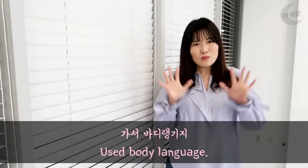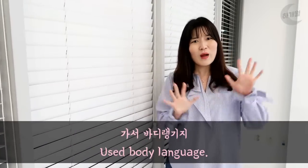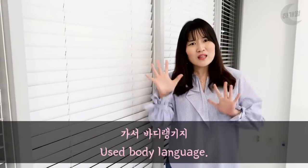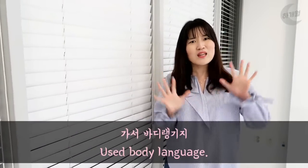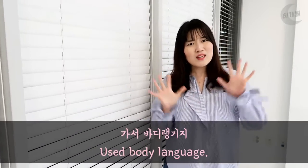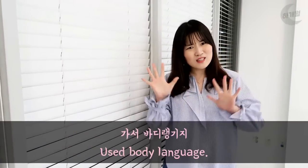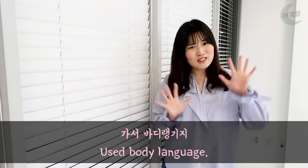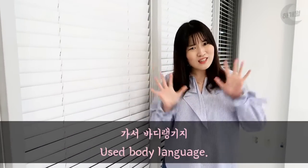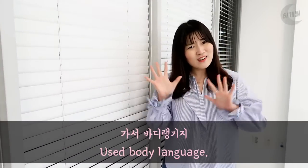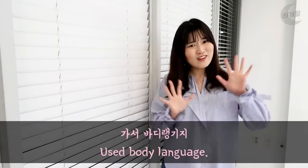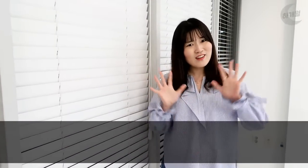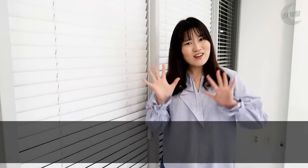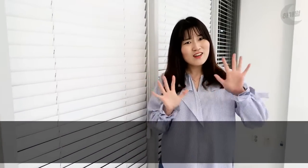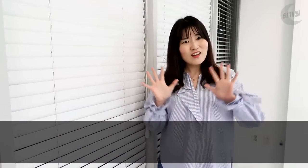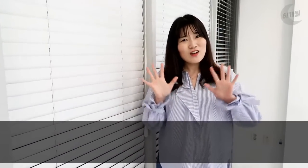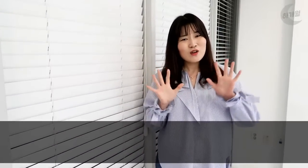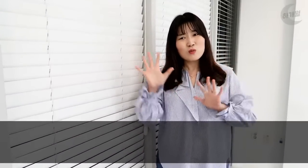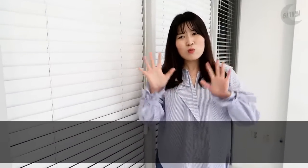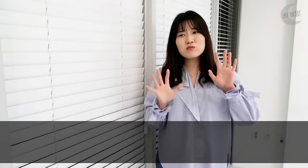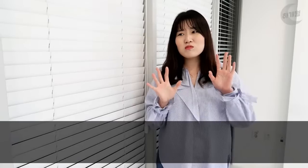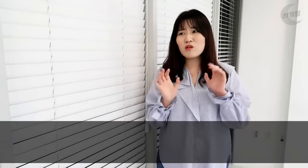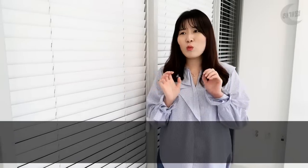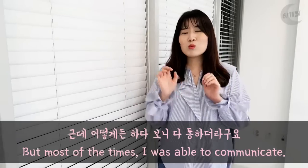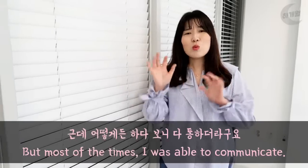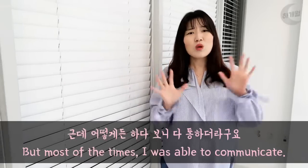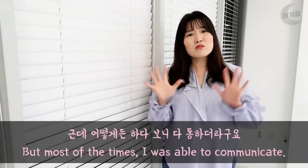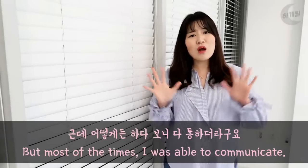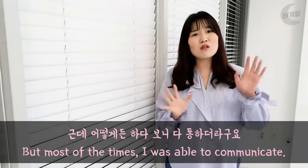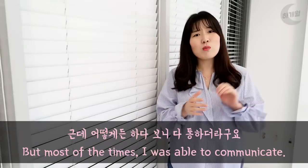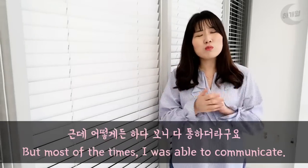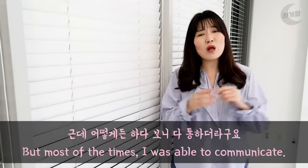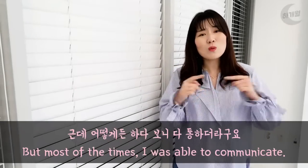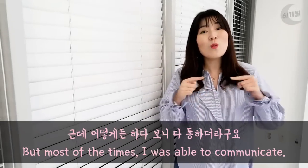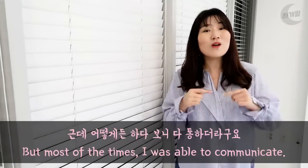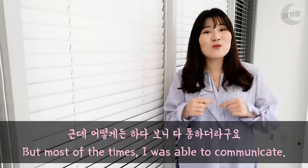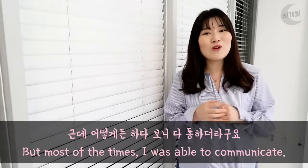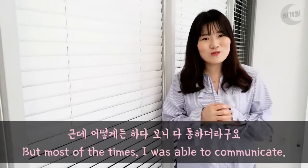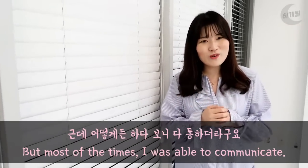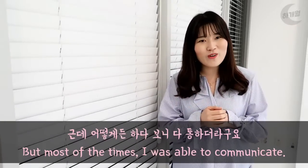Used body language. But most of the times, I was able to communicate.